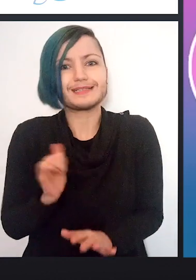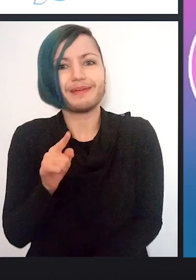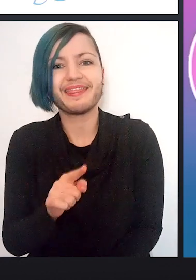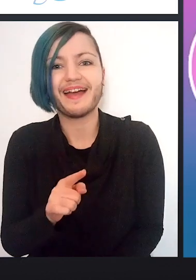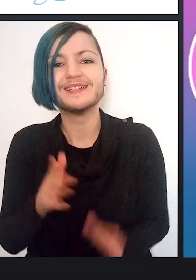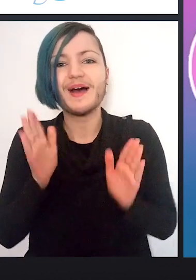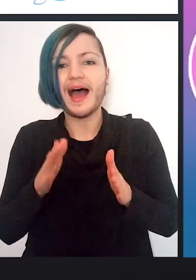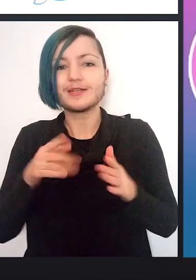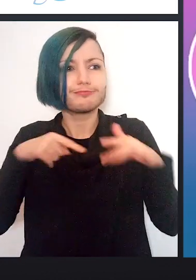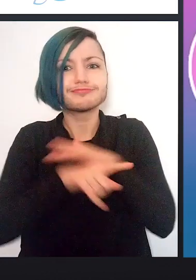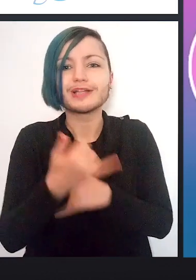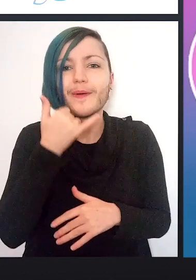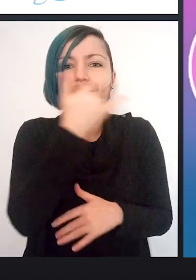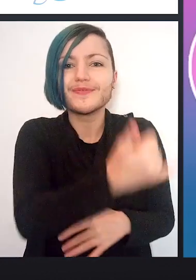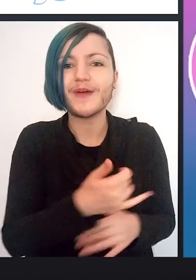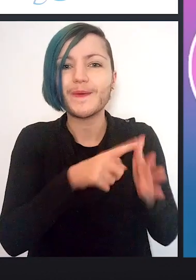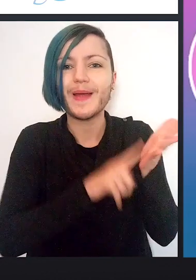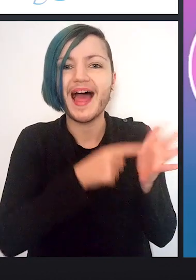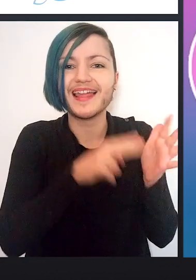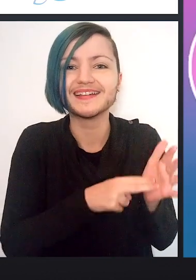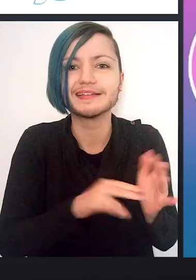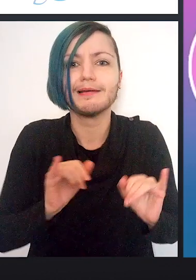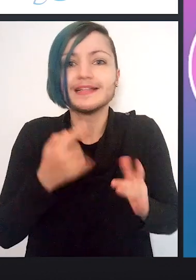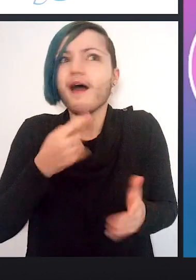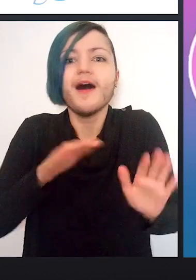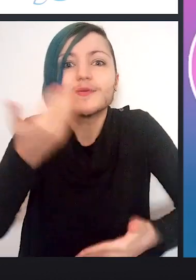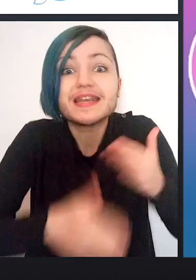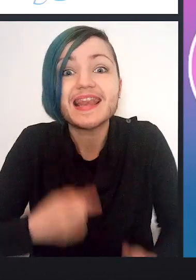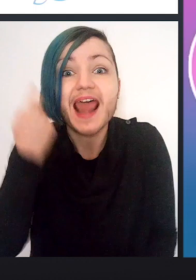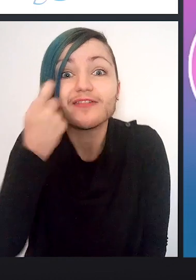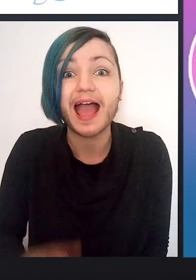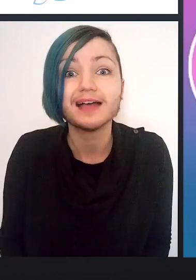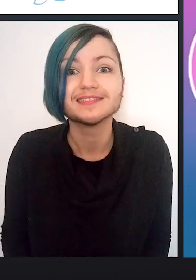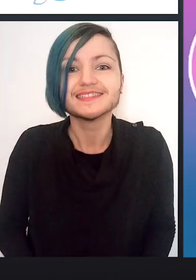And I had to rush out and ring my partner Helen and say "You'll never guess what's happened!"